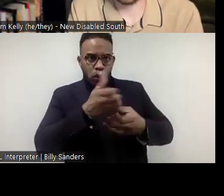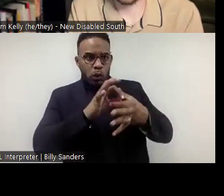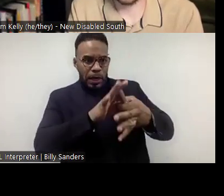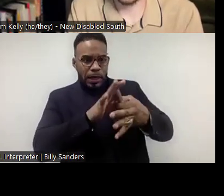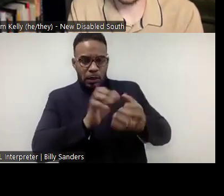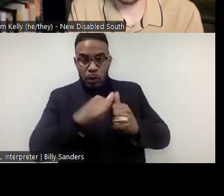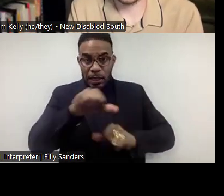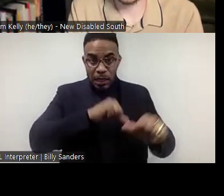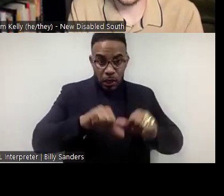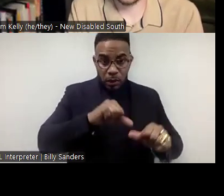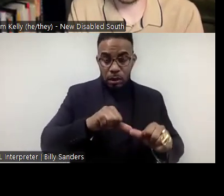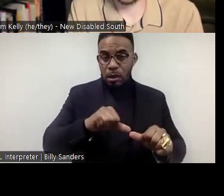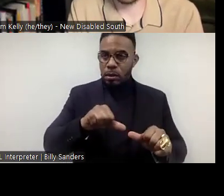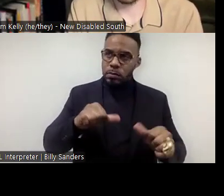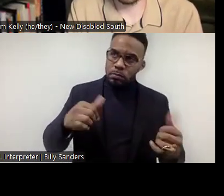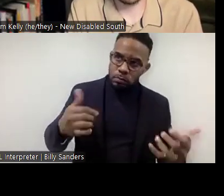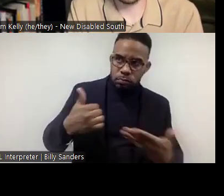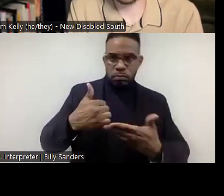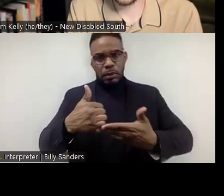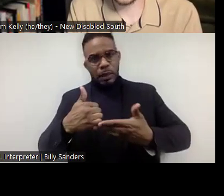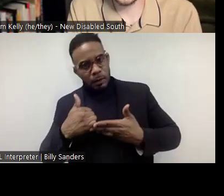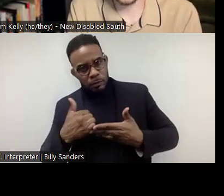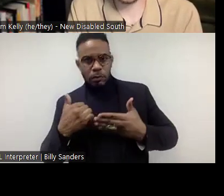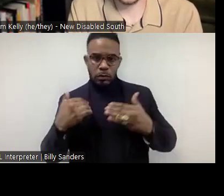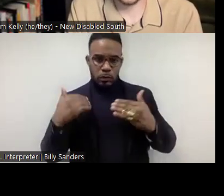much about how we build those trusting relationships with